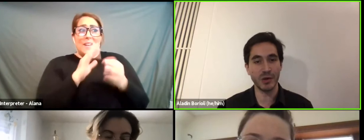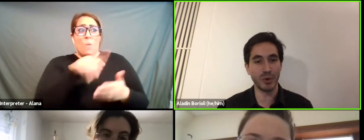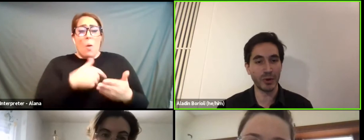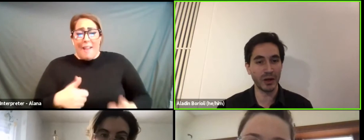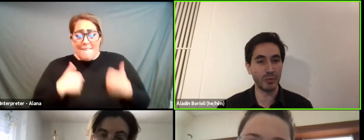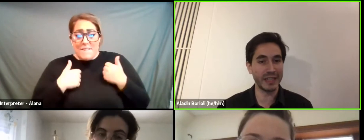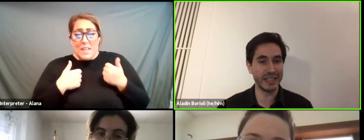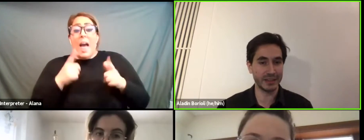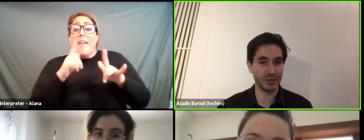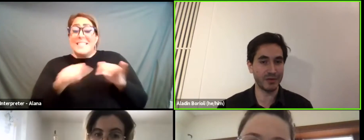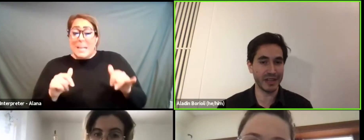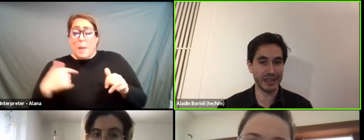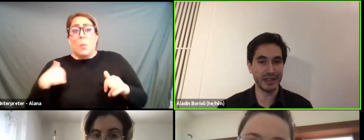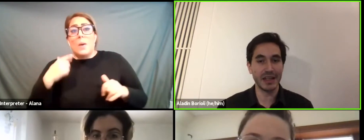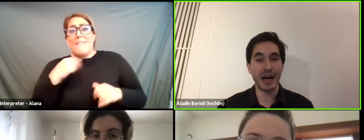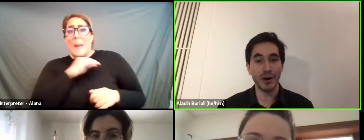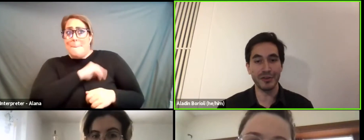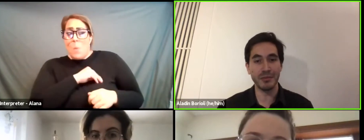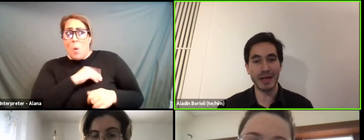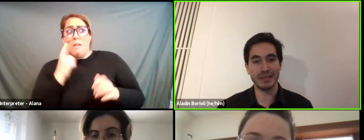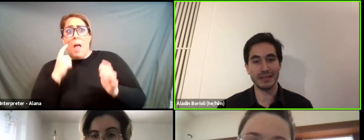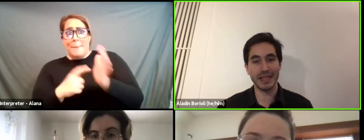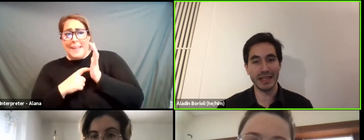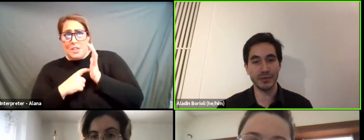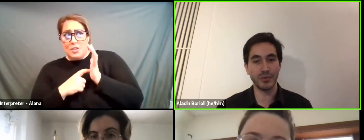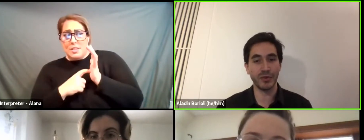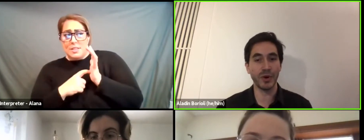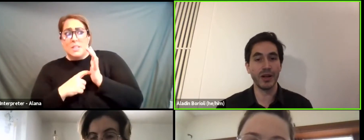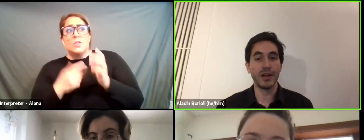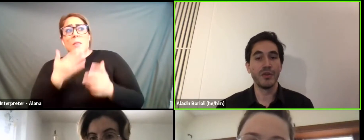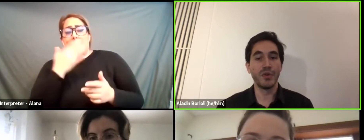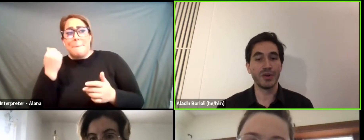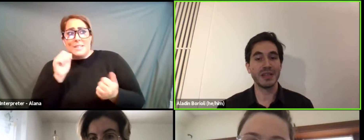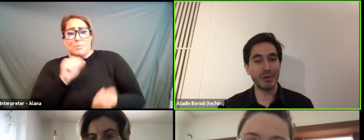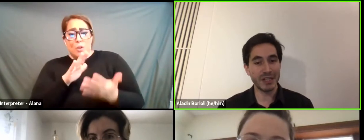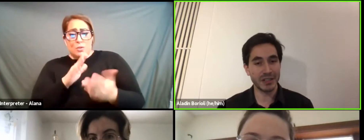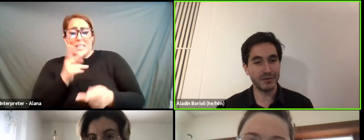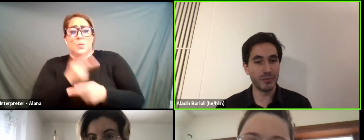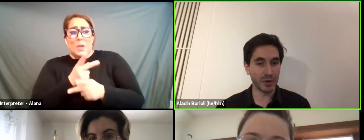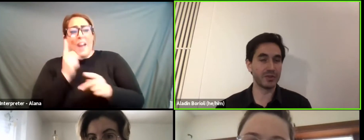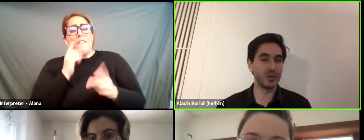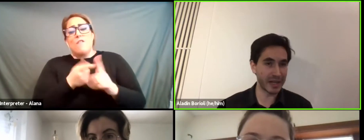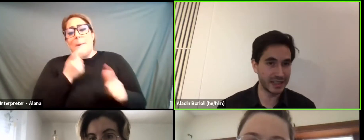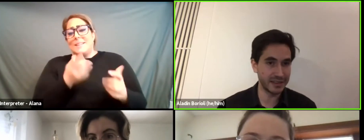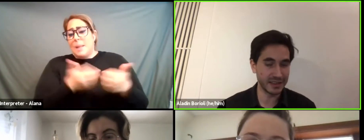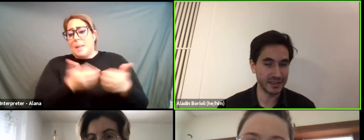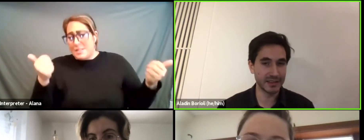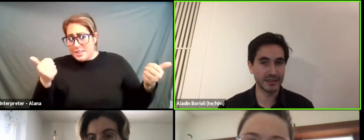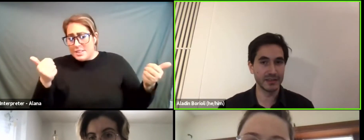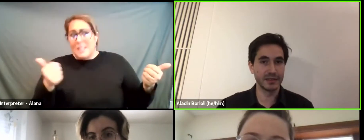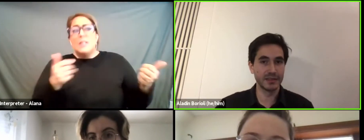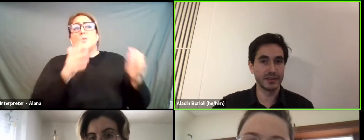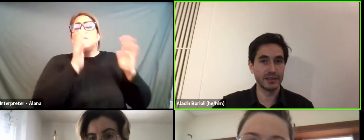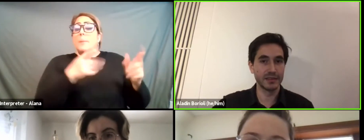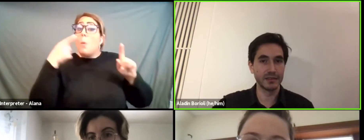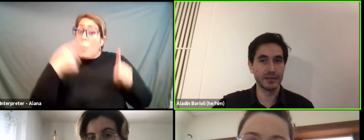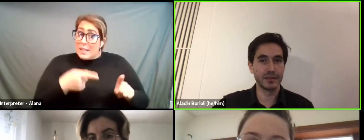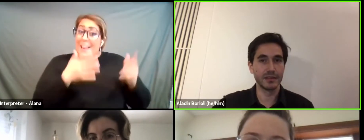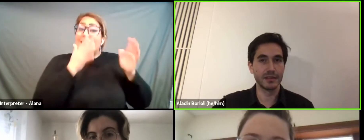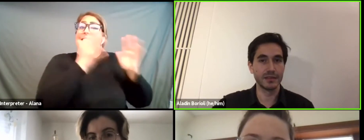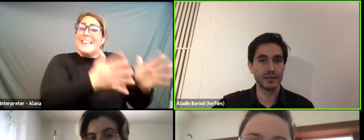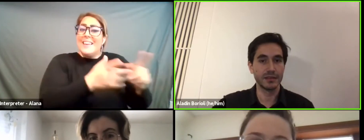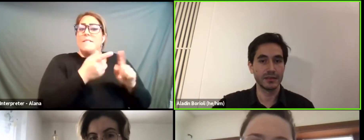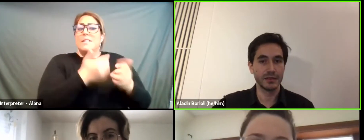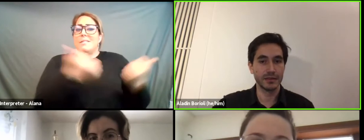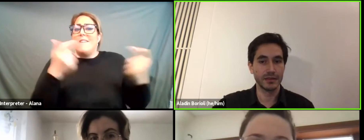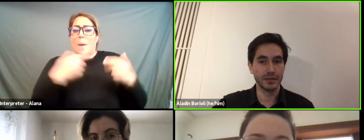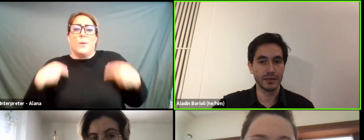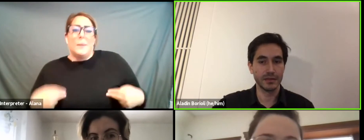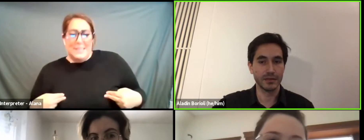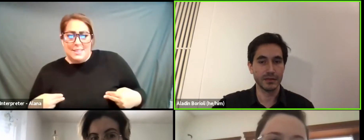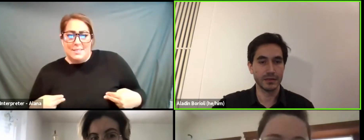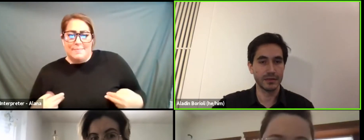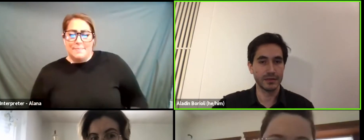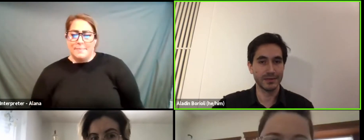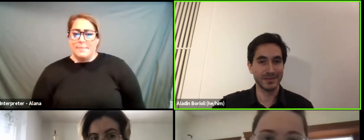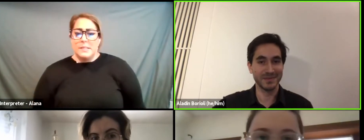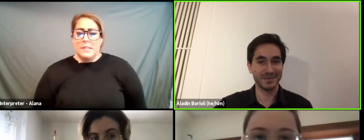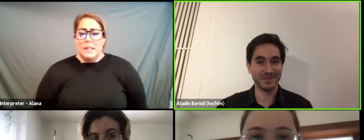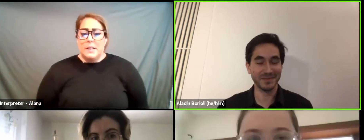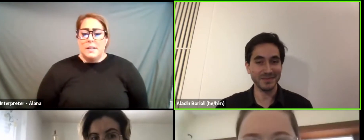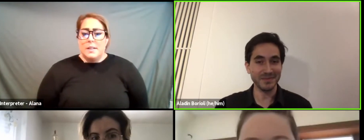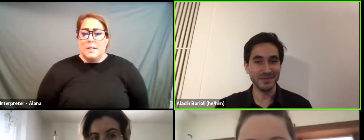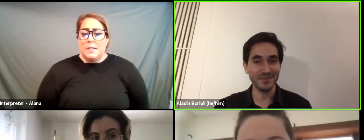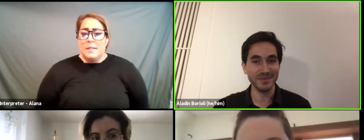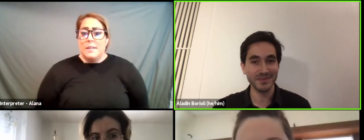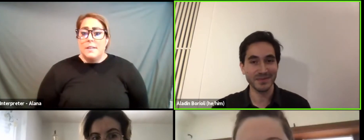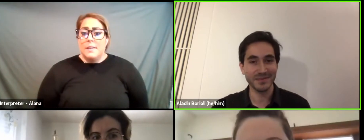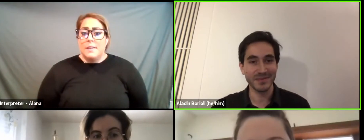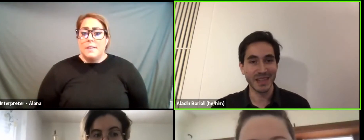moral obligations refer are often best cared for through a separation from most human activities."